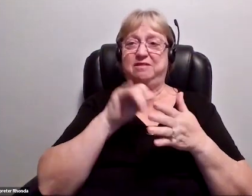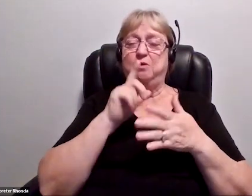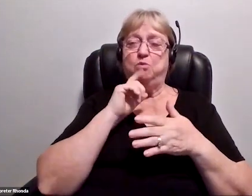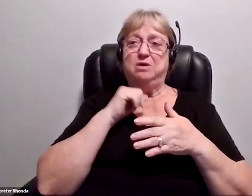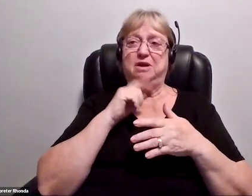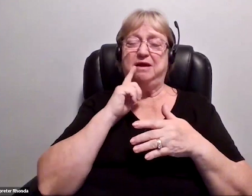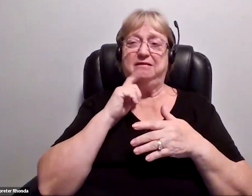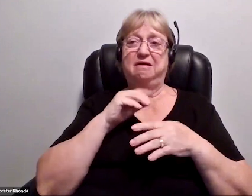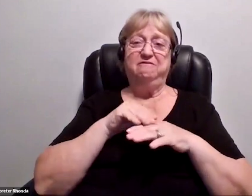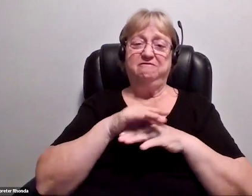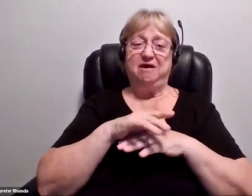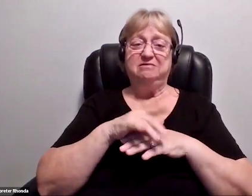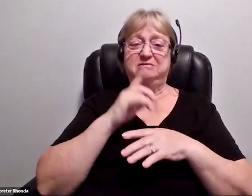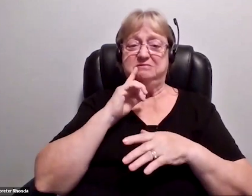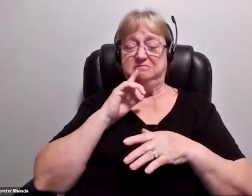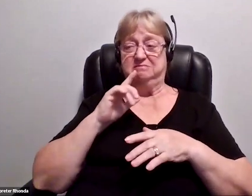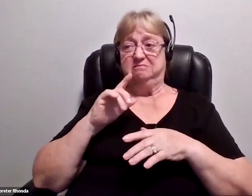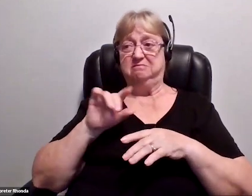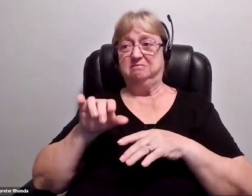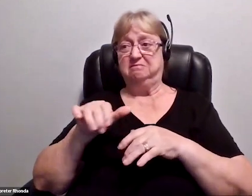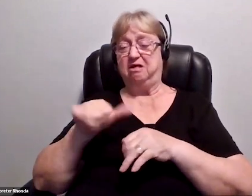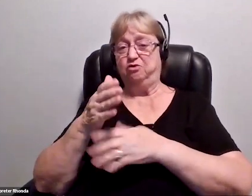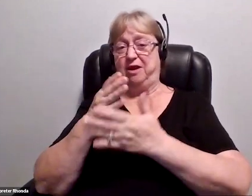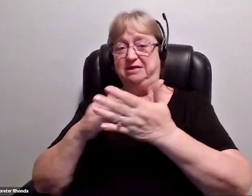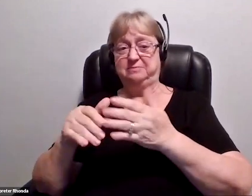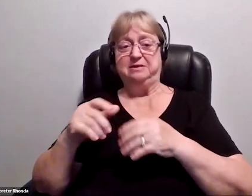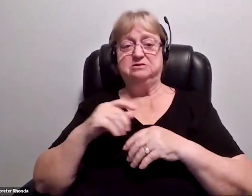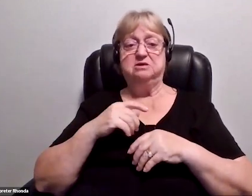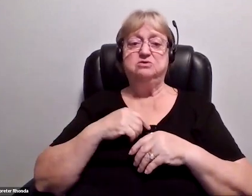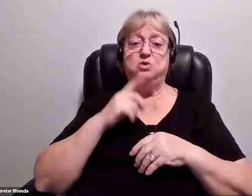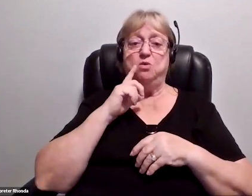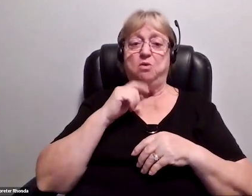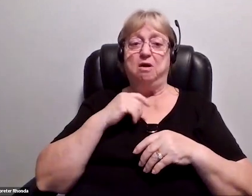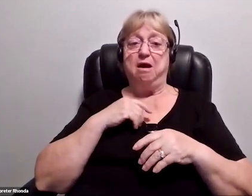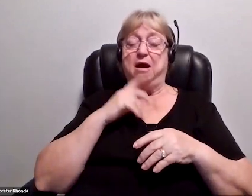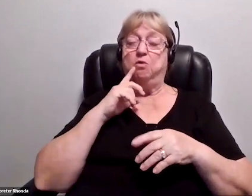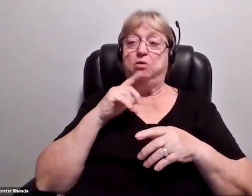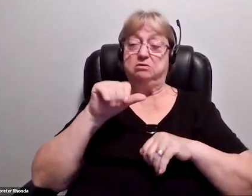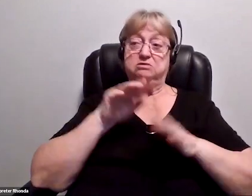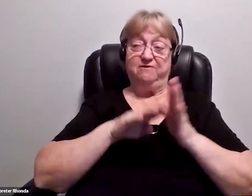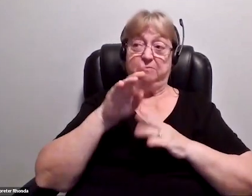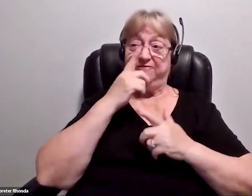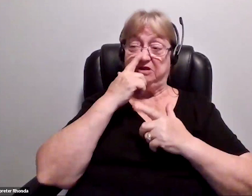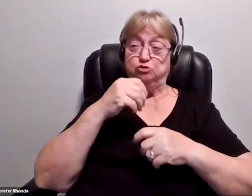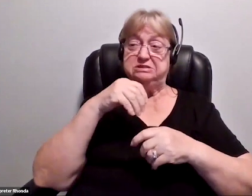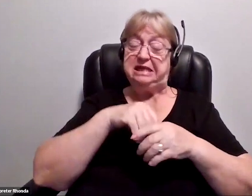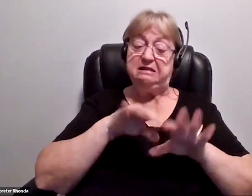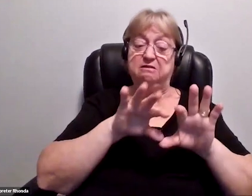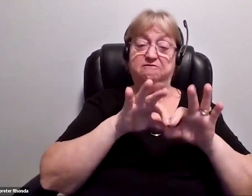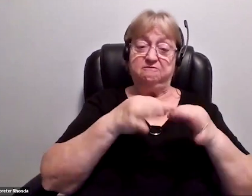toward science develop in school and within the family, as well as the young person self concept of science,